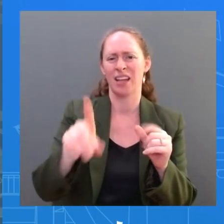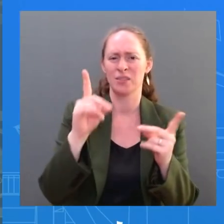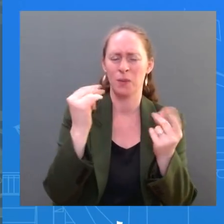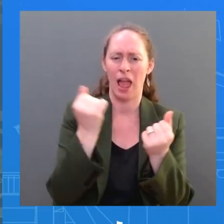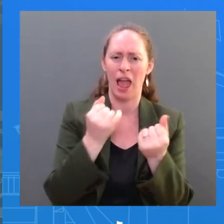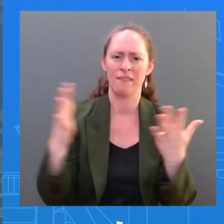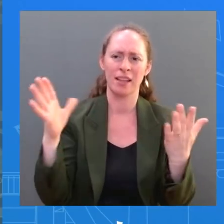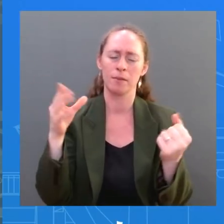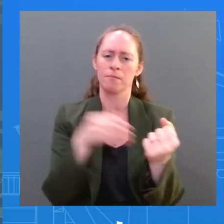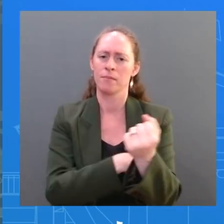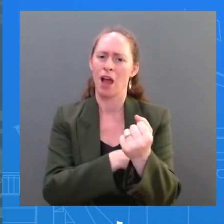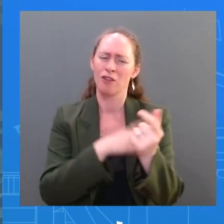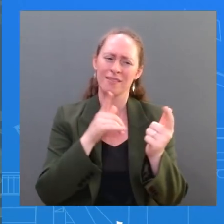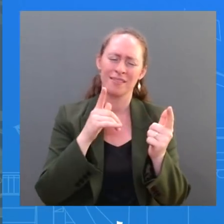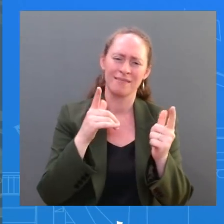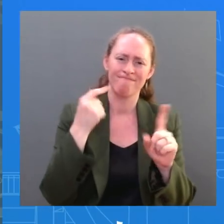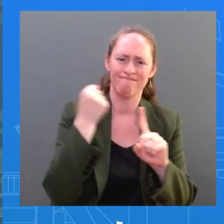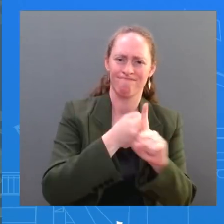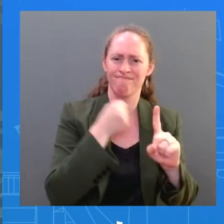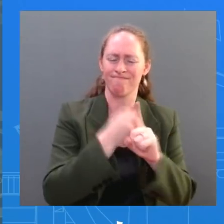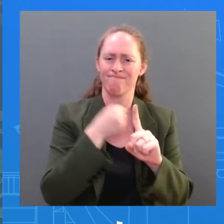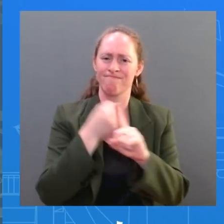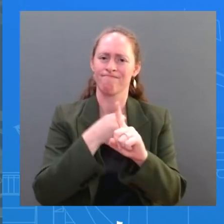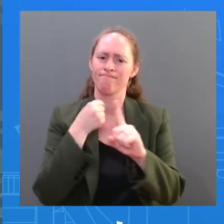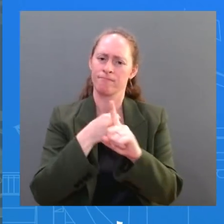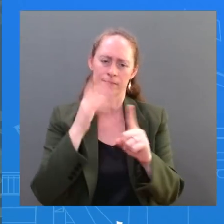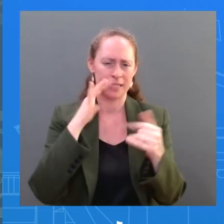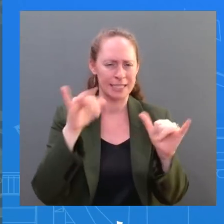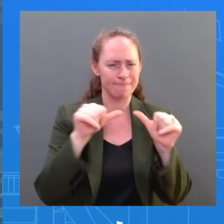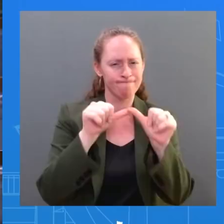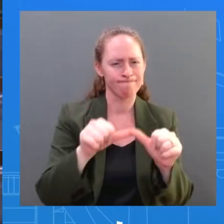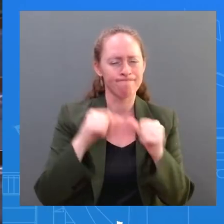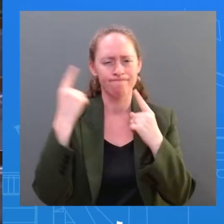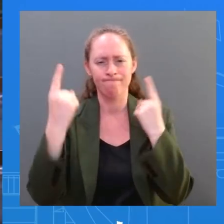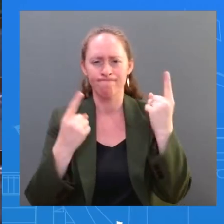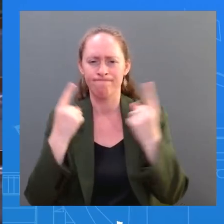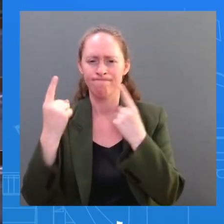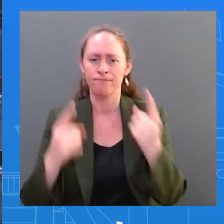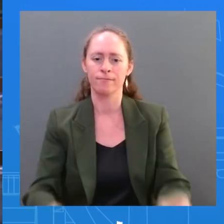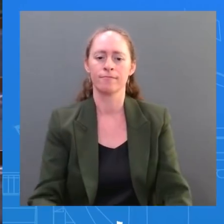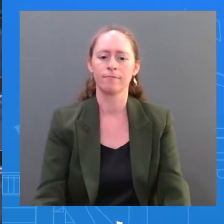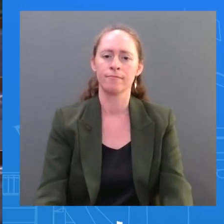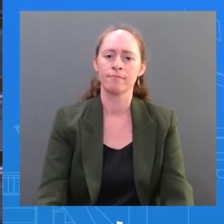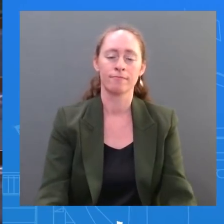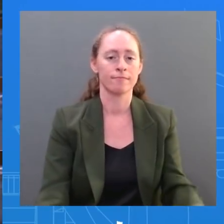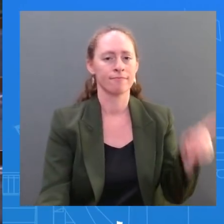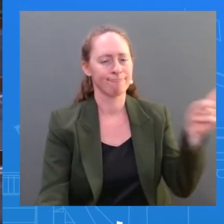But again, it is -- we have to make sure Congress acts. The Press: Right. But is he taking any steps to protect her?